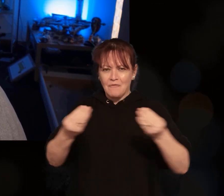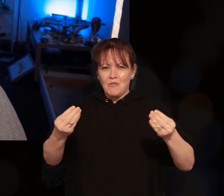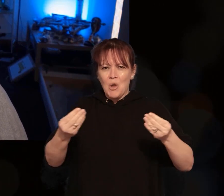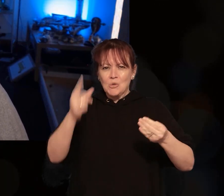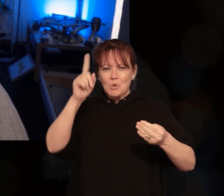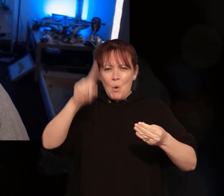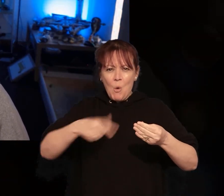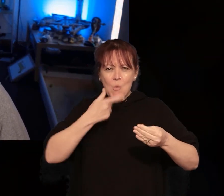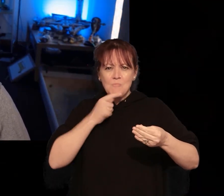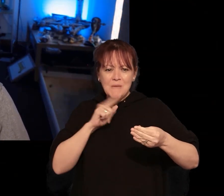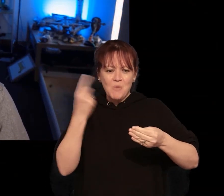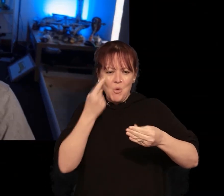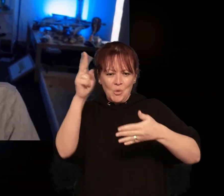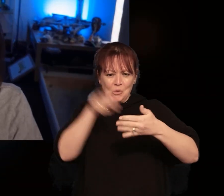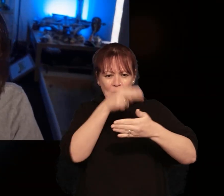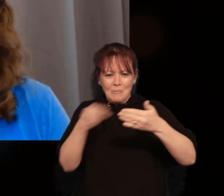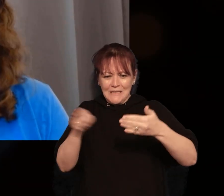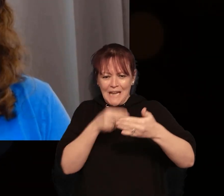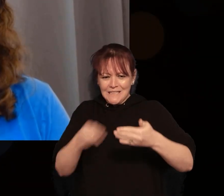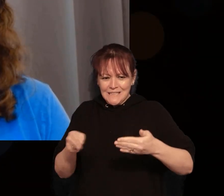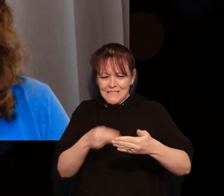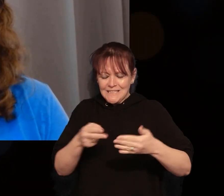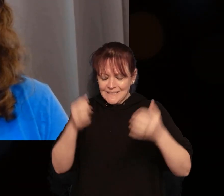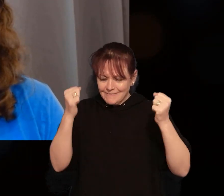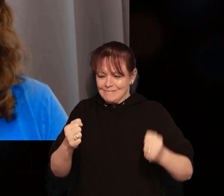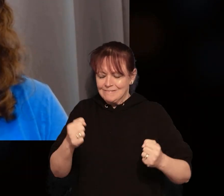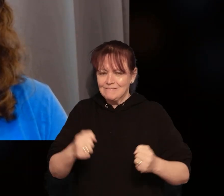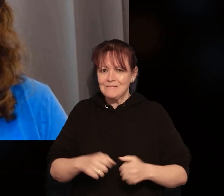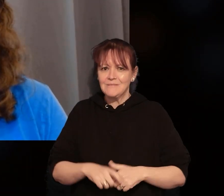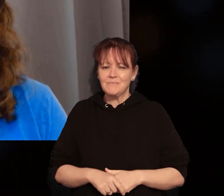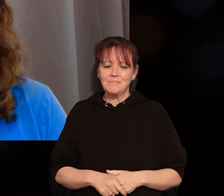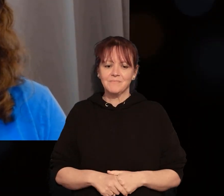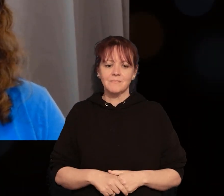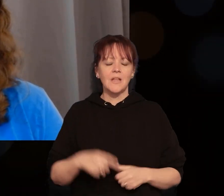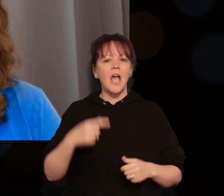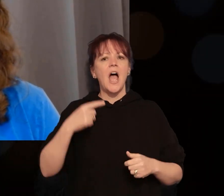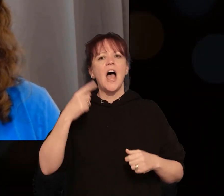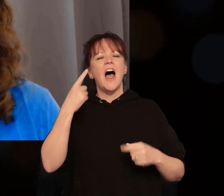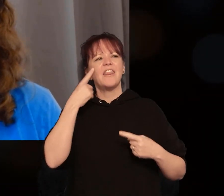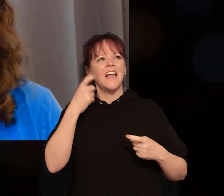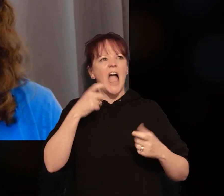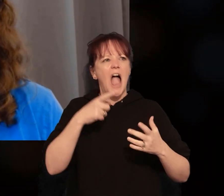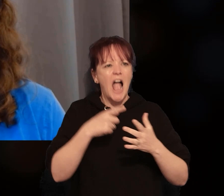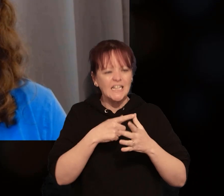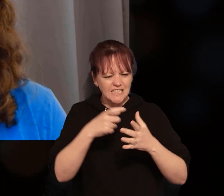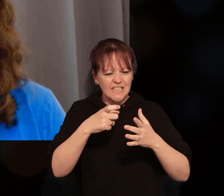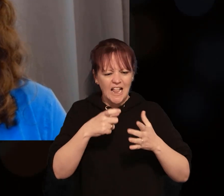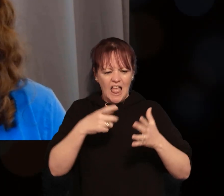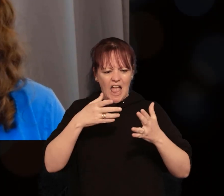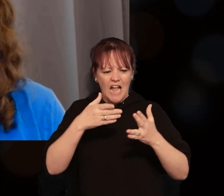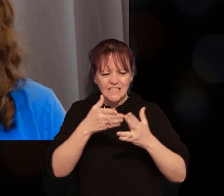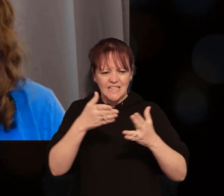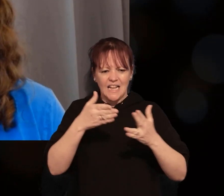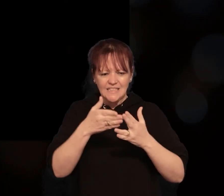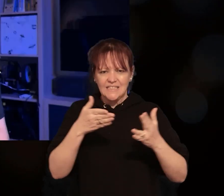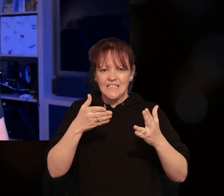cuz I've lost all the people that have been nominated... Acc... Accessibility is a really hard word to say.